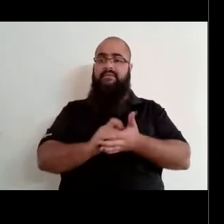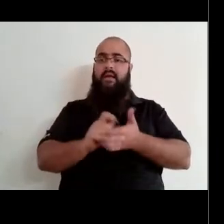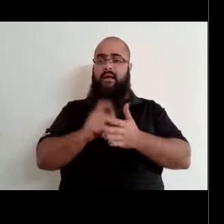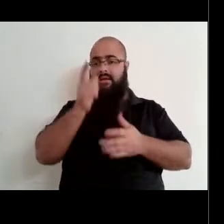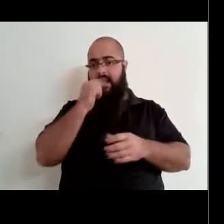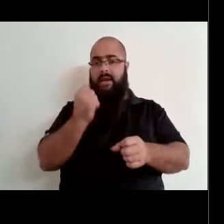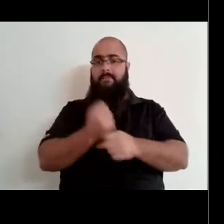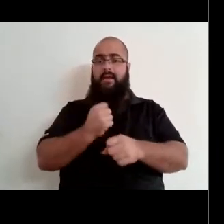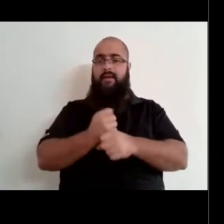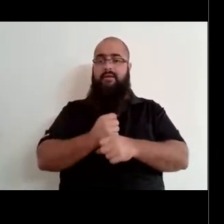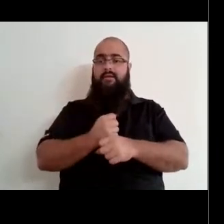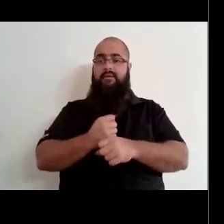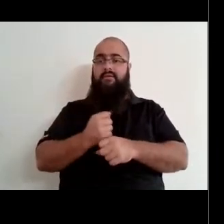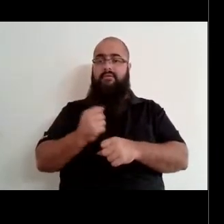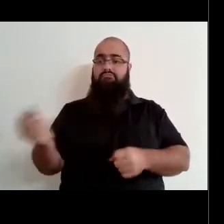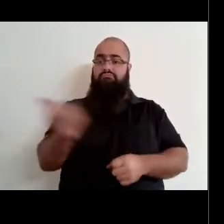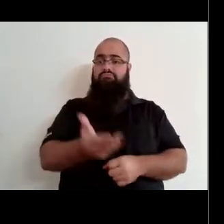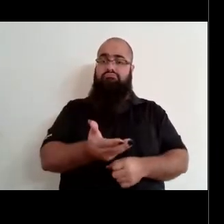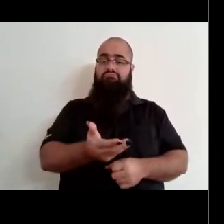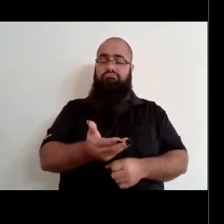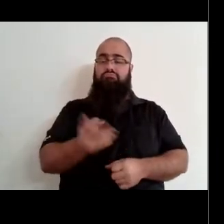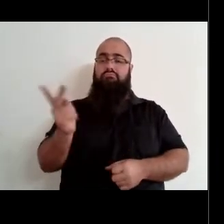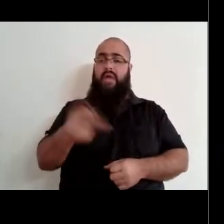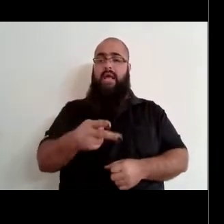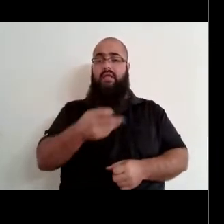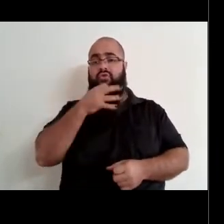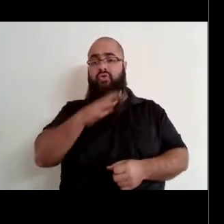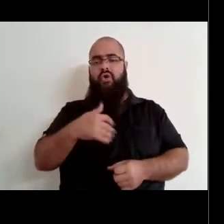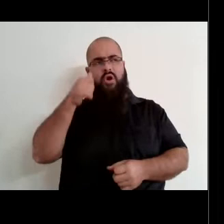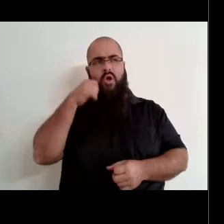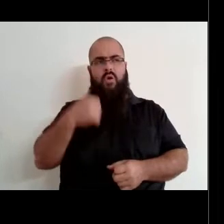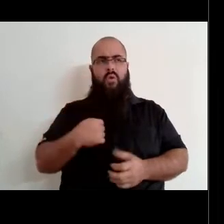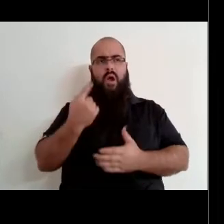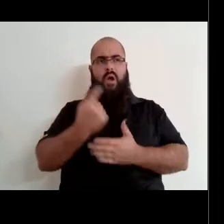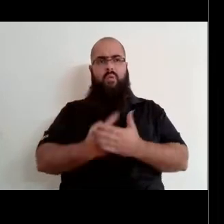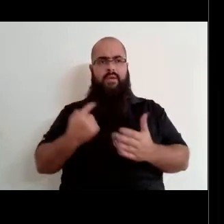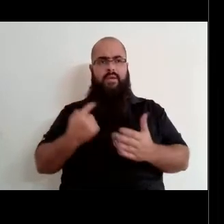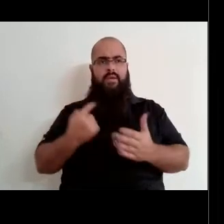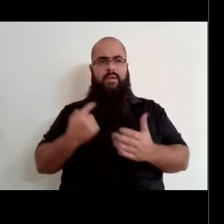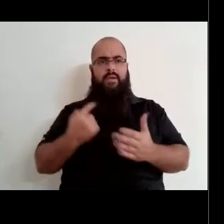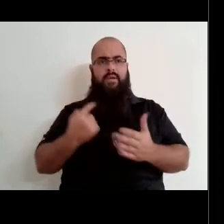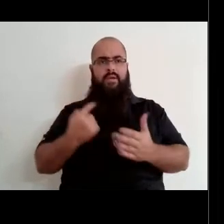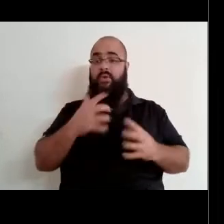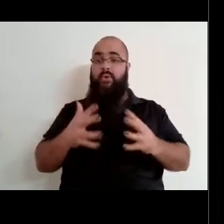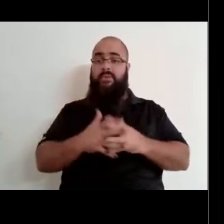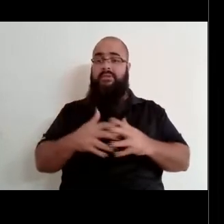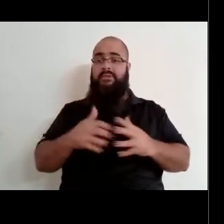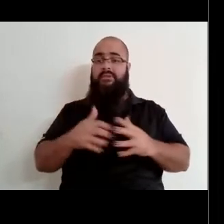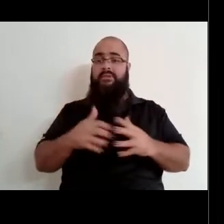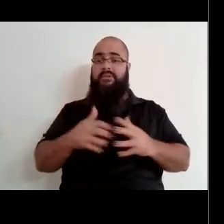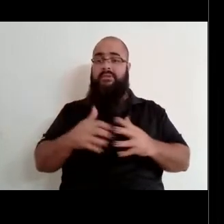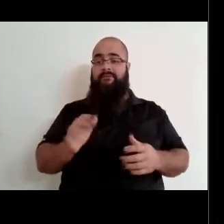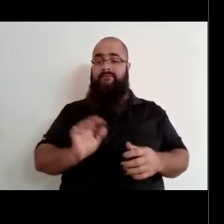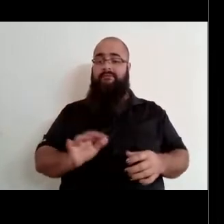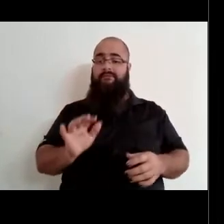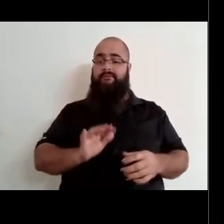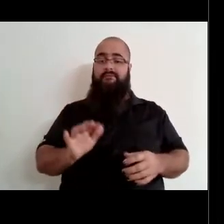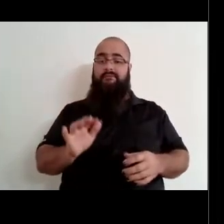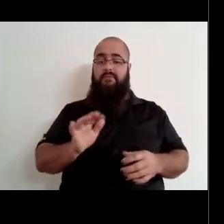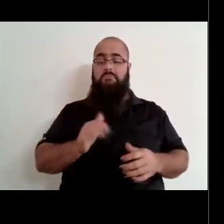It's all working on our end, but it is being recorded, so if you are having issues with your technology, it will be in the recording.